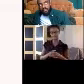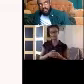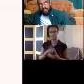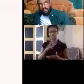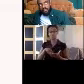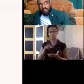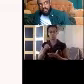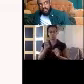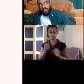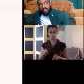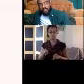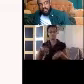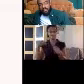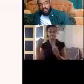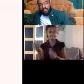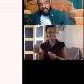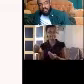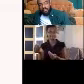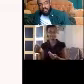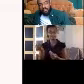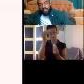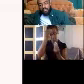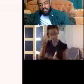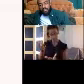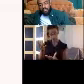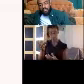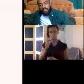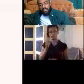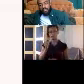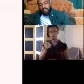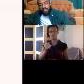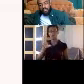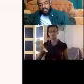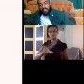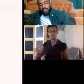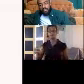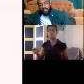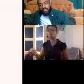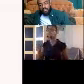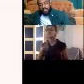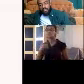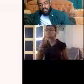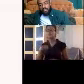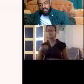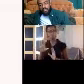to waiting, and then as opposed to lecturing or offering unsolicited advice. And offer